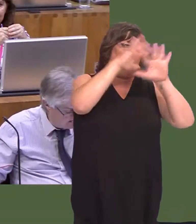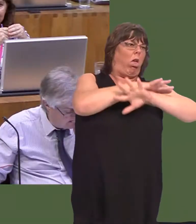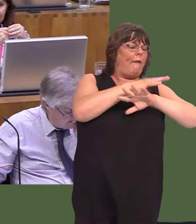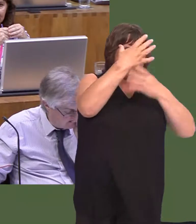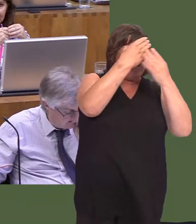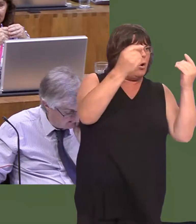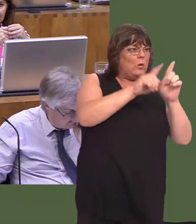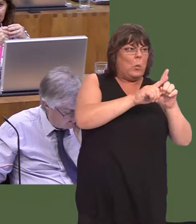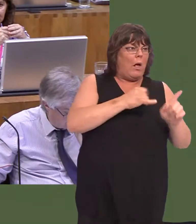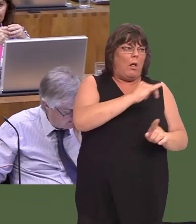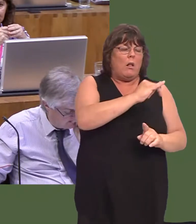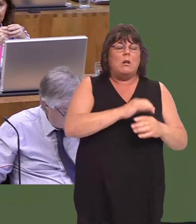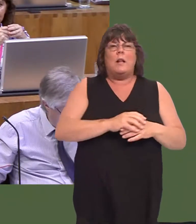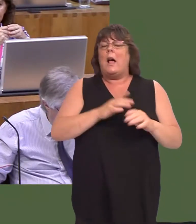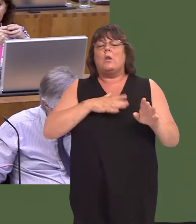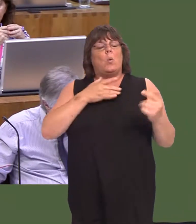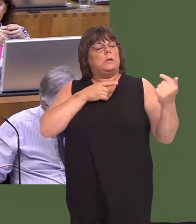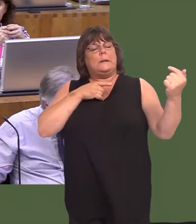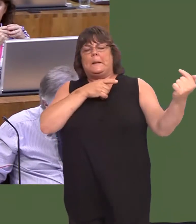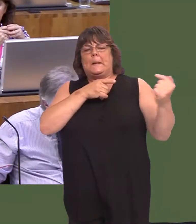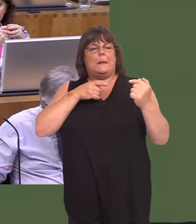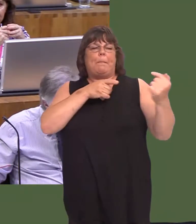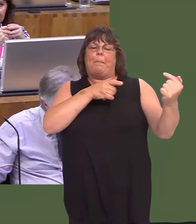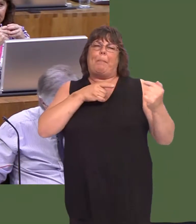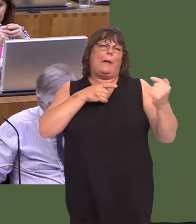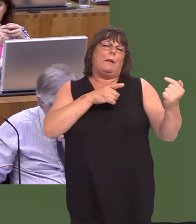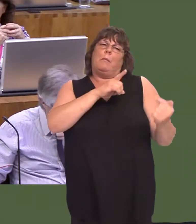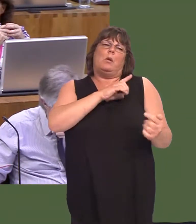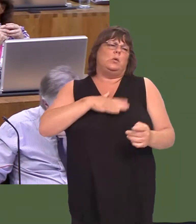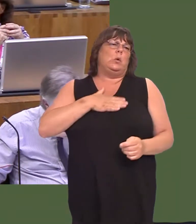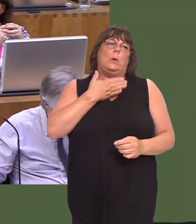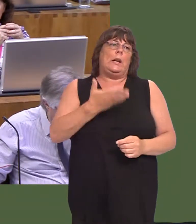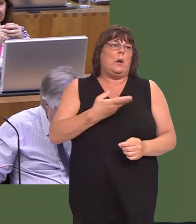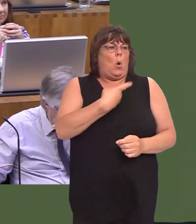I donít want to get into a debate that is not needed between two parties that agree